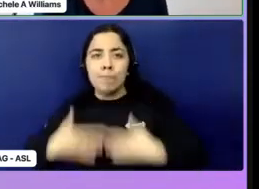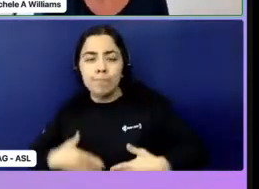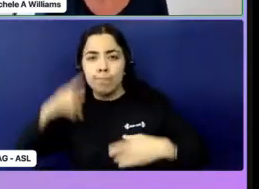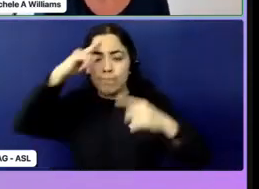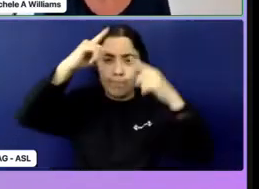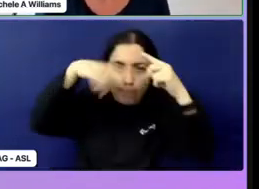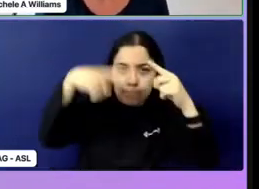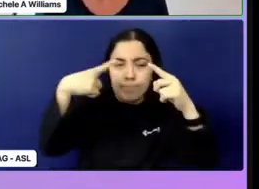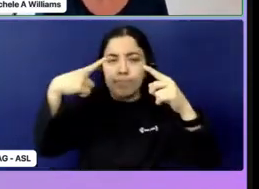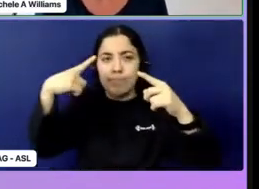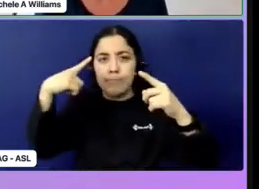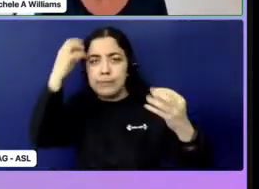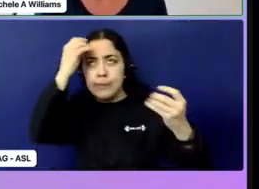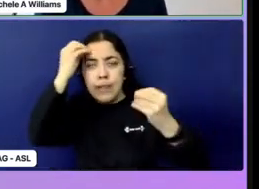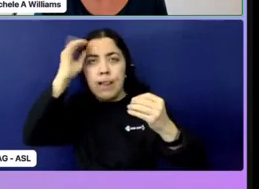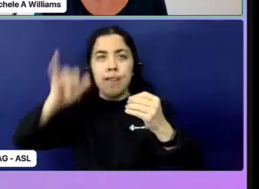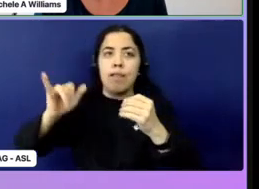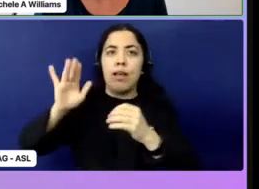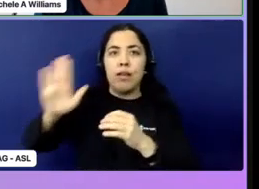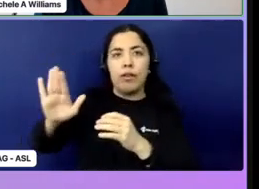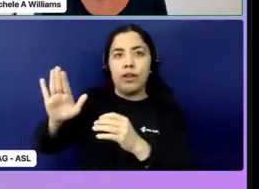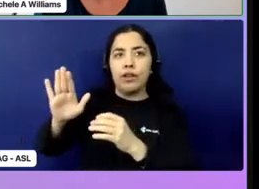of cognitive, physical, and neurological